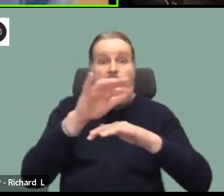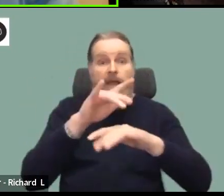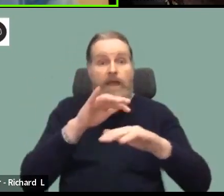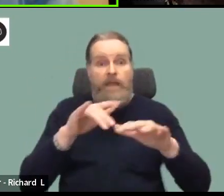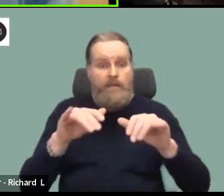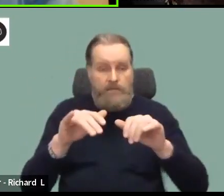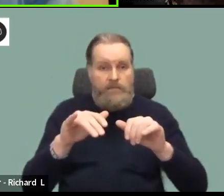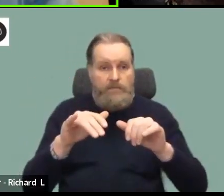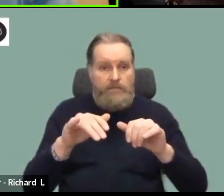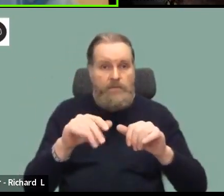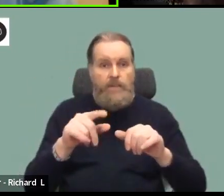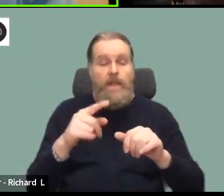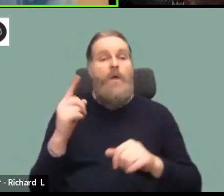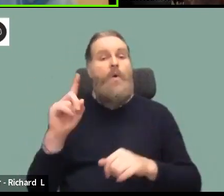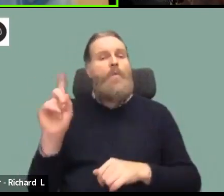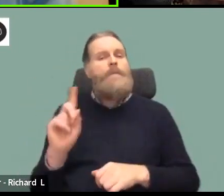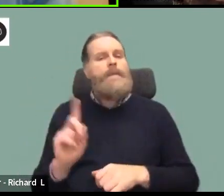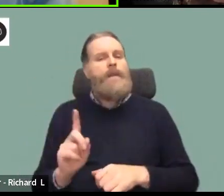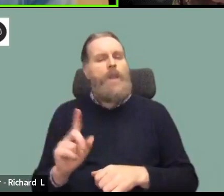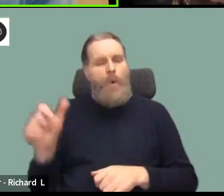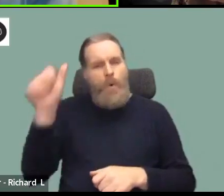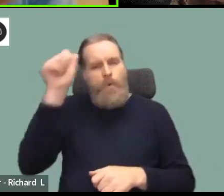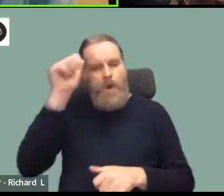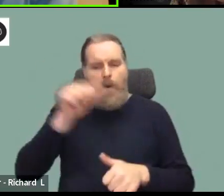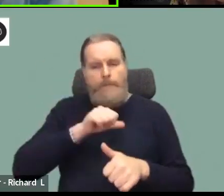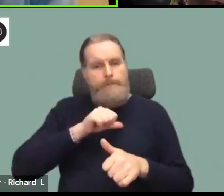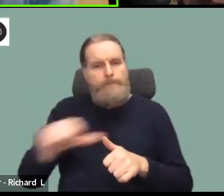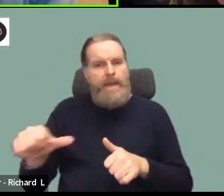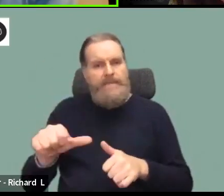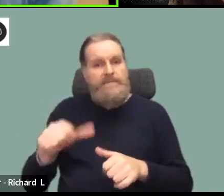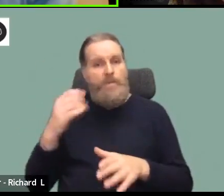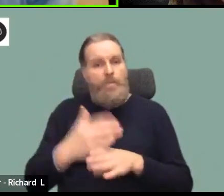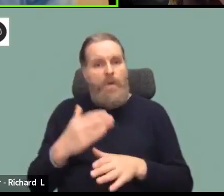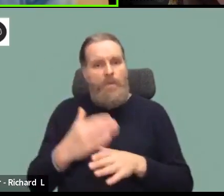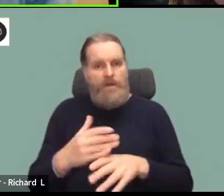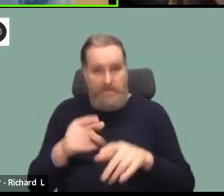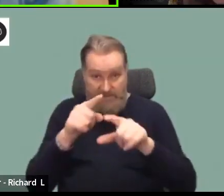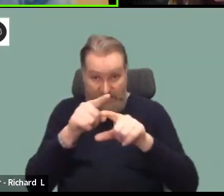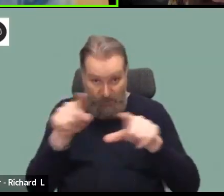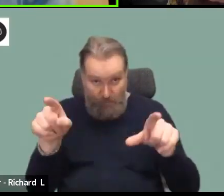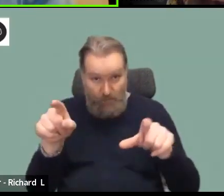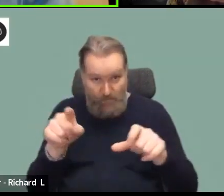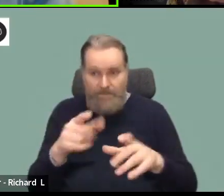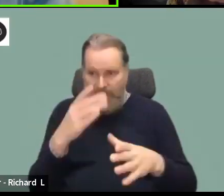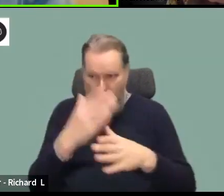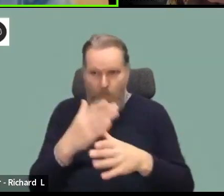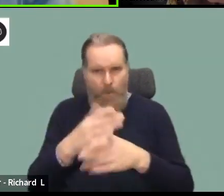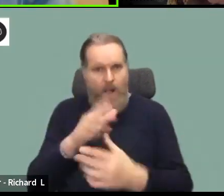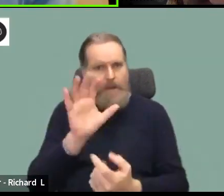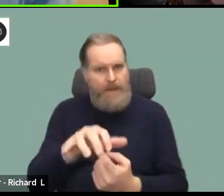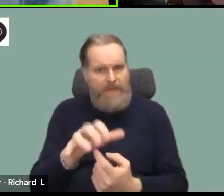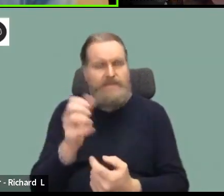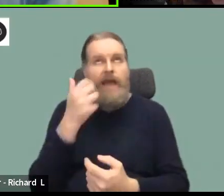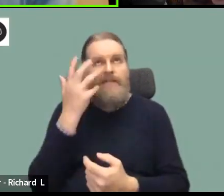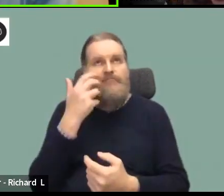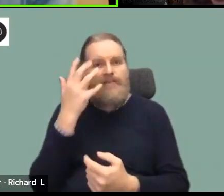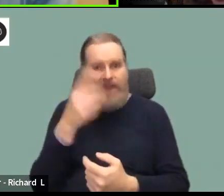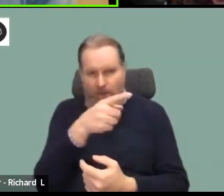and I invite anyone on the call from Because we always take from Because we always take the view that people know. better best about what works best about what works on now best about what works on members on reps in the workplace is you know